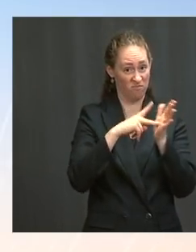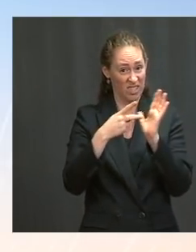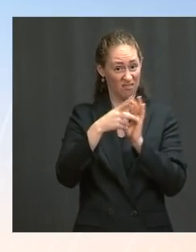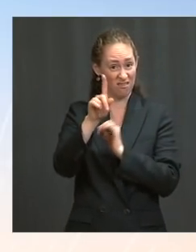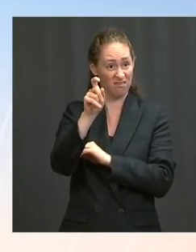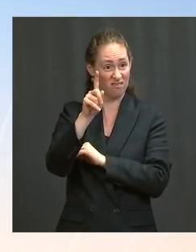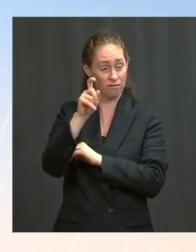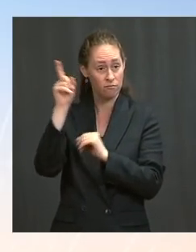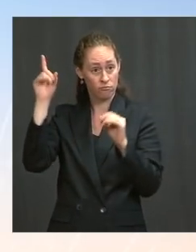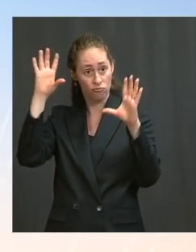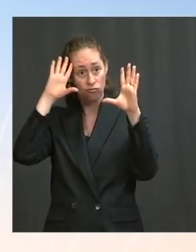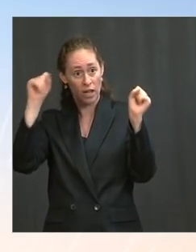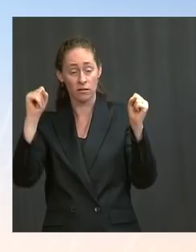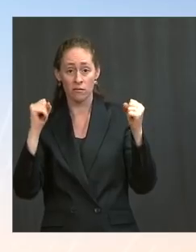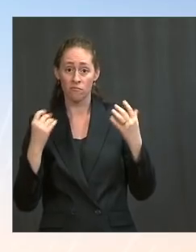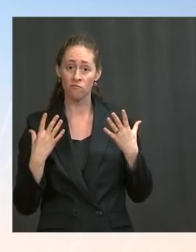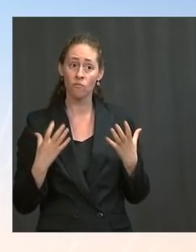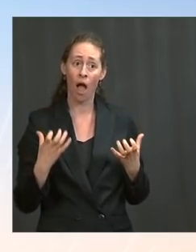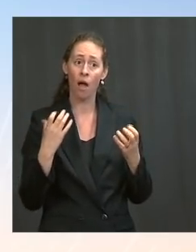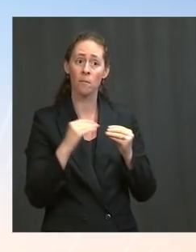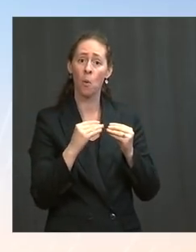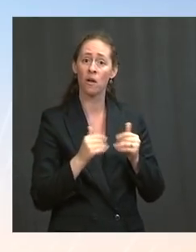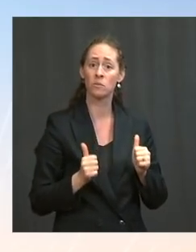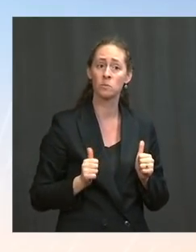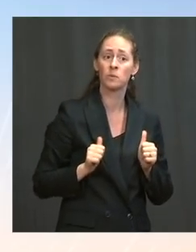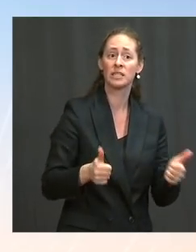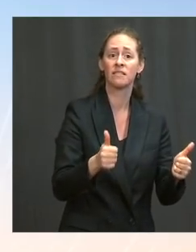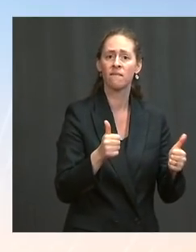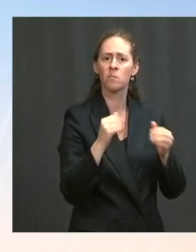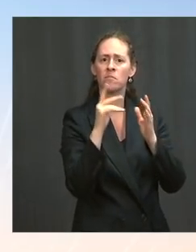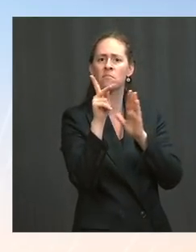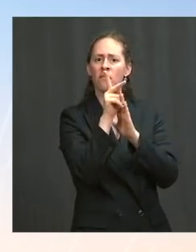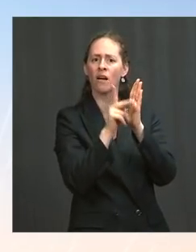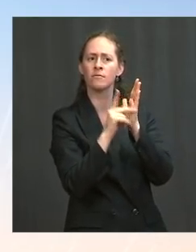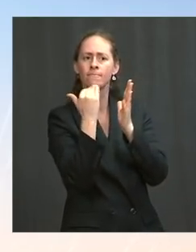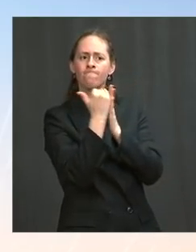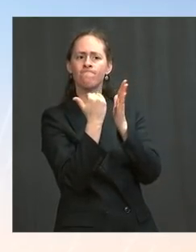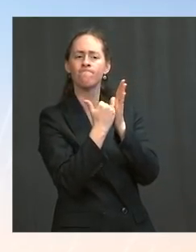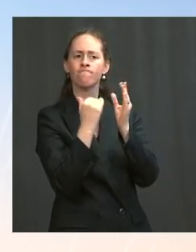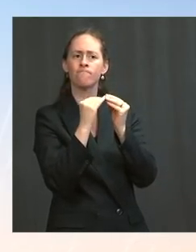on responding to Iran-backed militia attacks in Iraq? And, secondly, was this --